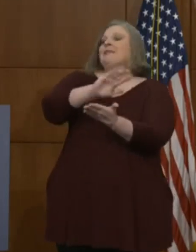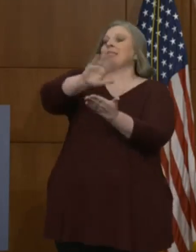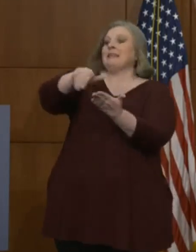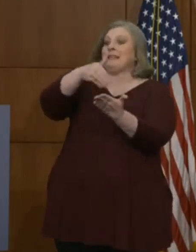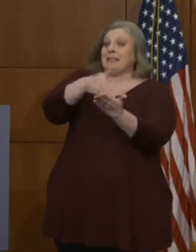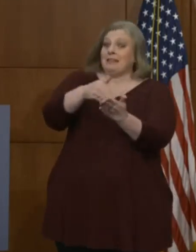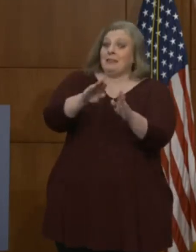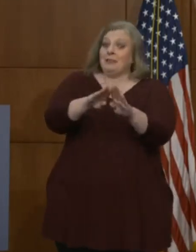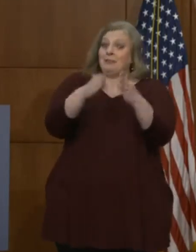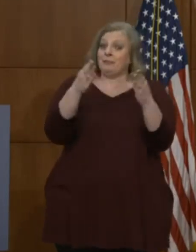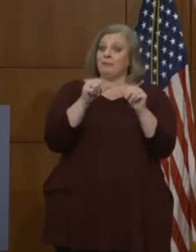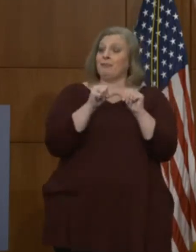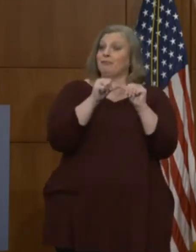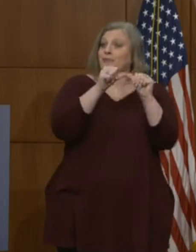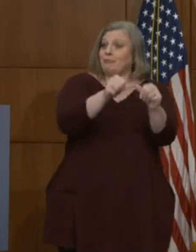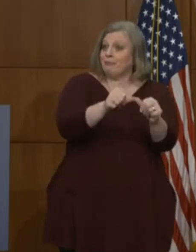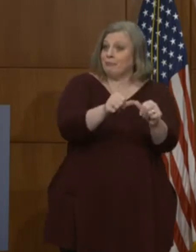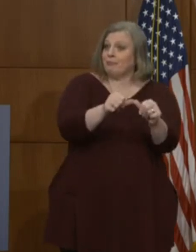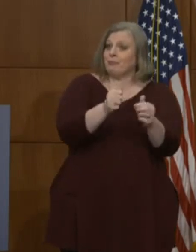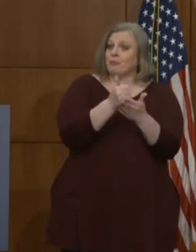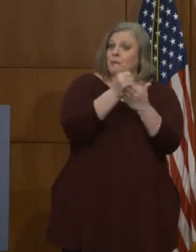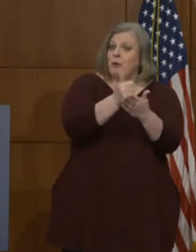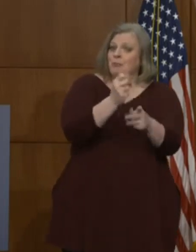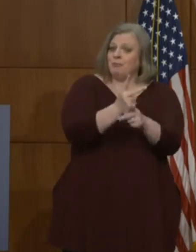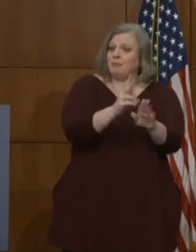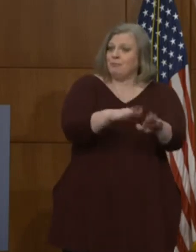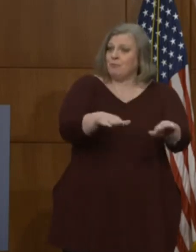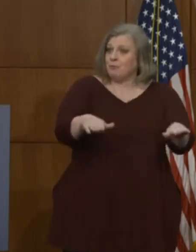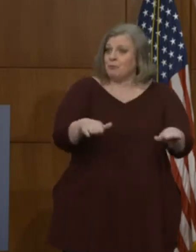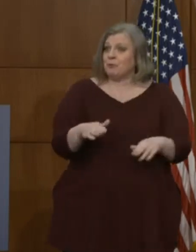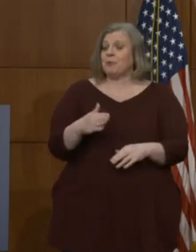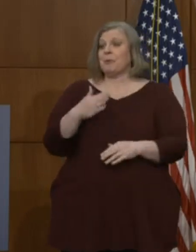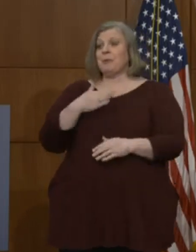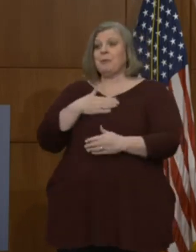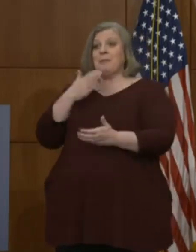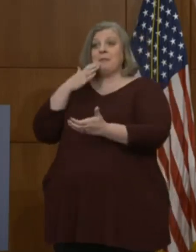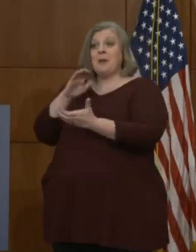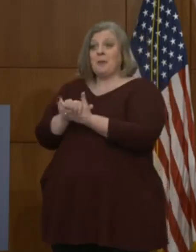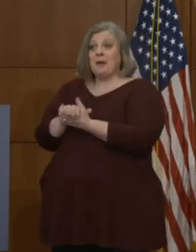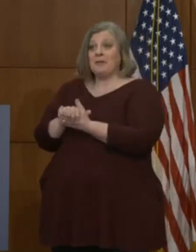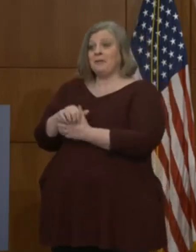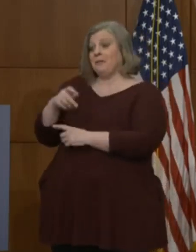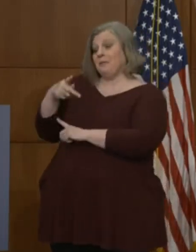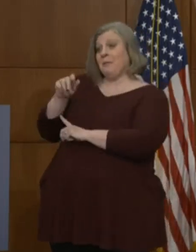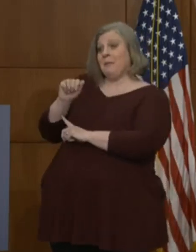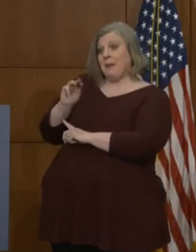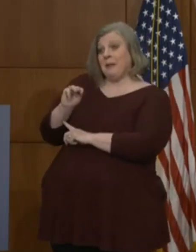TO SERVE THE CHILDREN. OF OUR ESSENTIAL WORKERS. MY WIFE PAM ESSENTIAL WORKERS. MY WIFE PAM A FORMER TEACHER AND PEDIATRIC